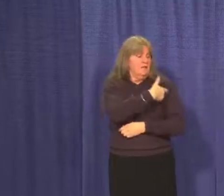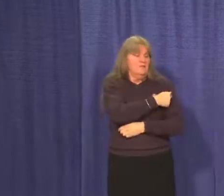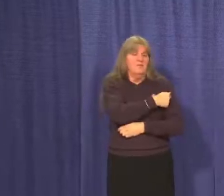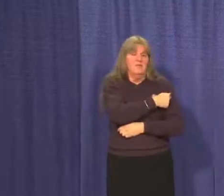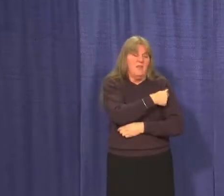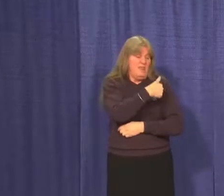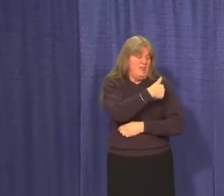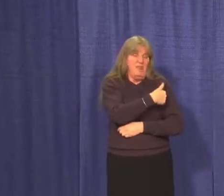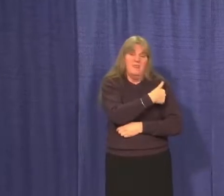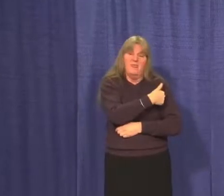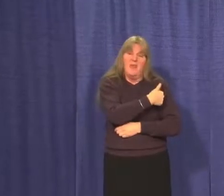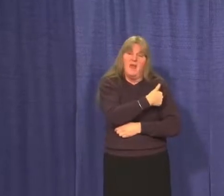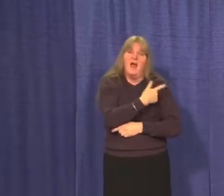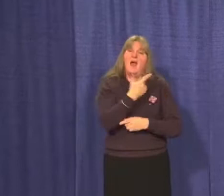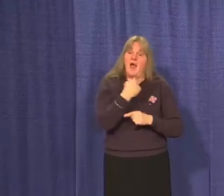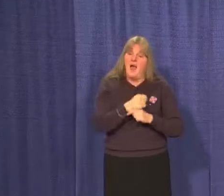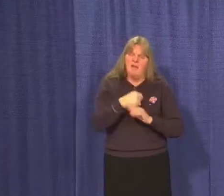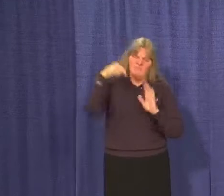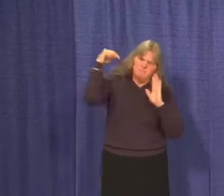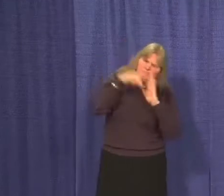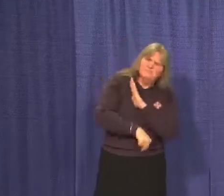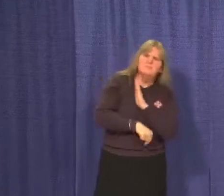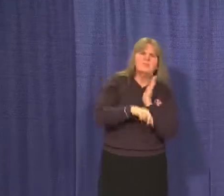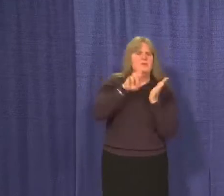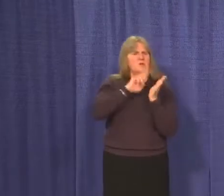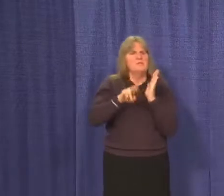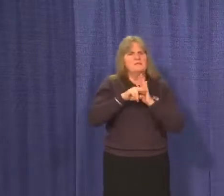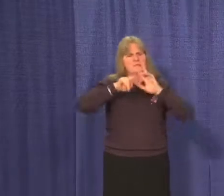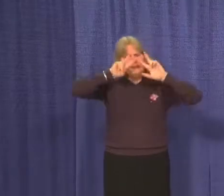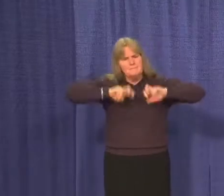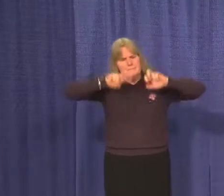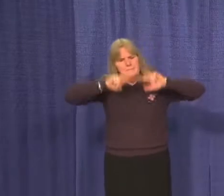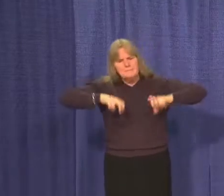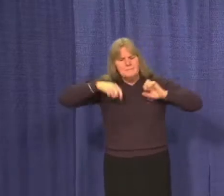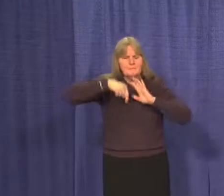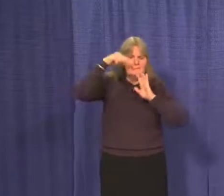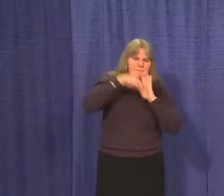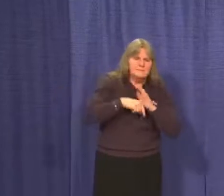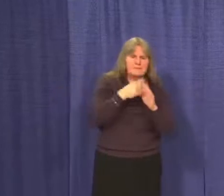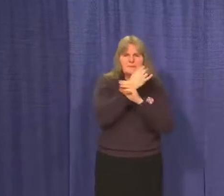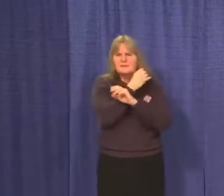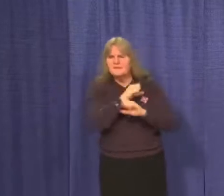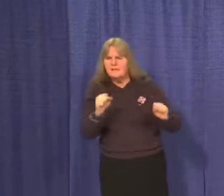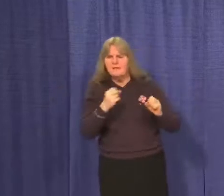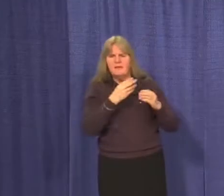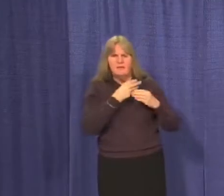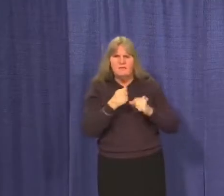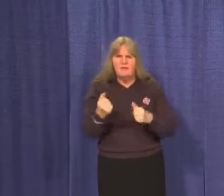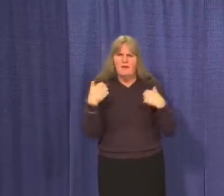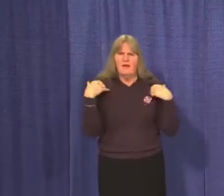rigourous regulatory scientific review process for safety, quality, and efficacy at health